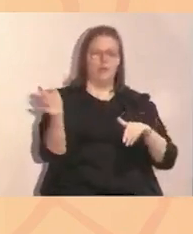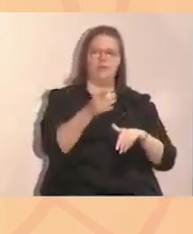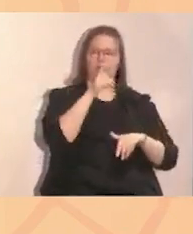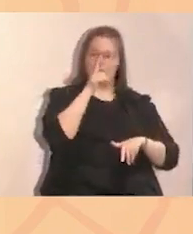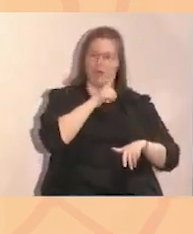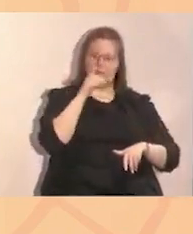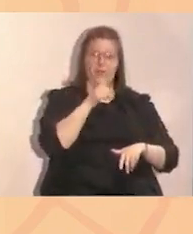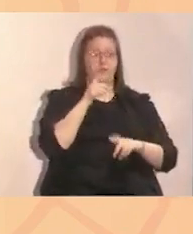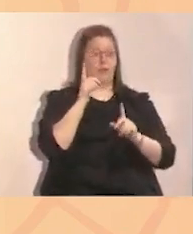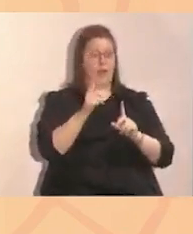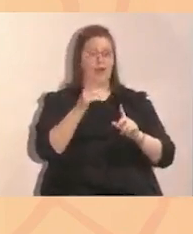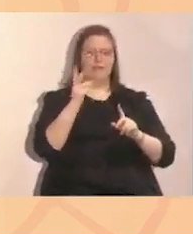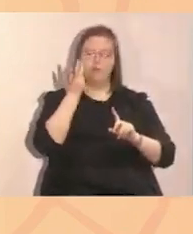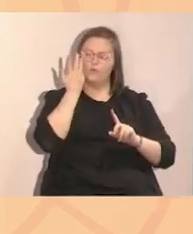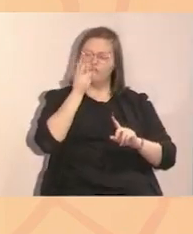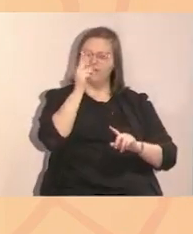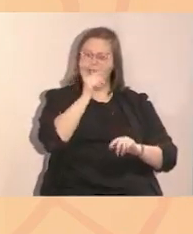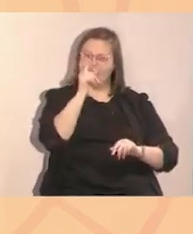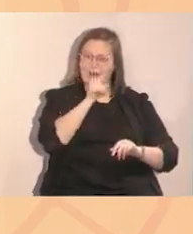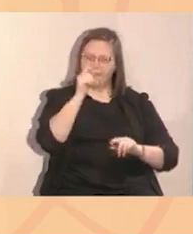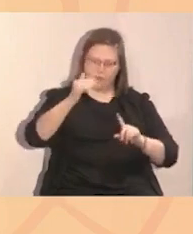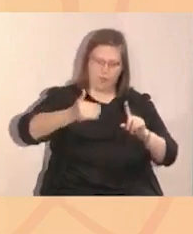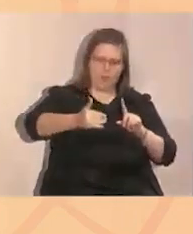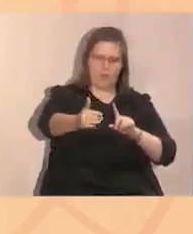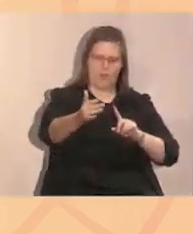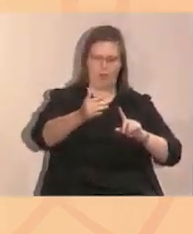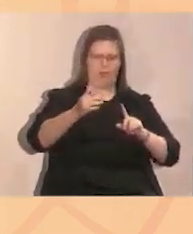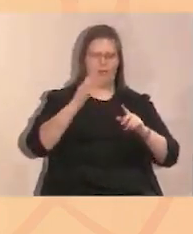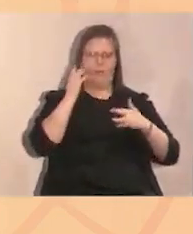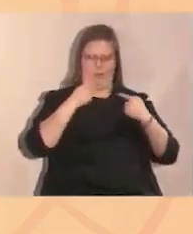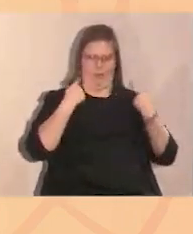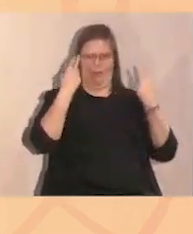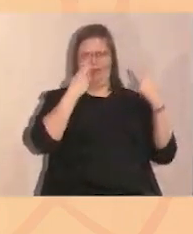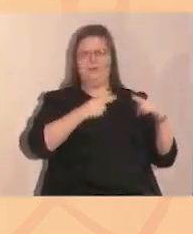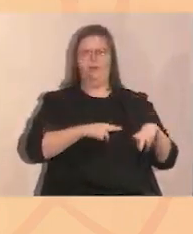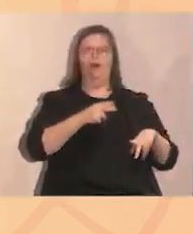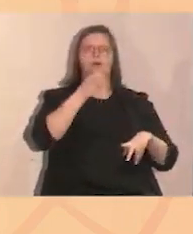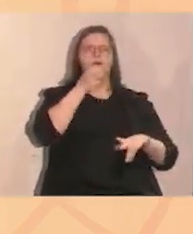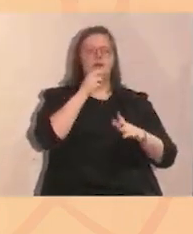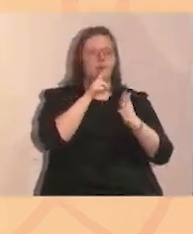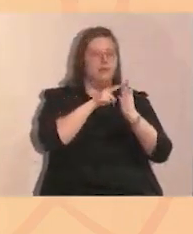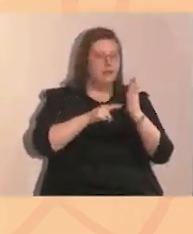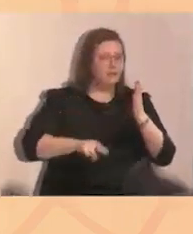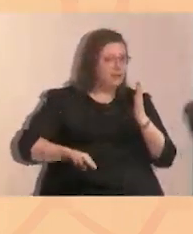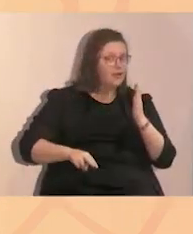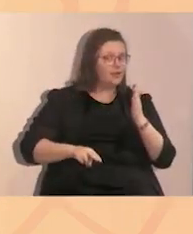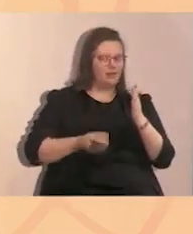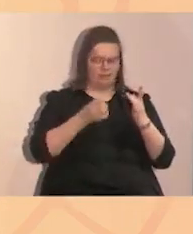on into the future well beyond our lifetimes. I'm gonna do a bit of reading, a bit of prepared work for you today,